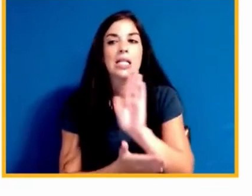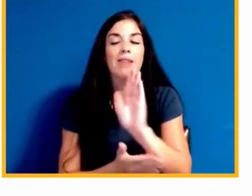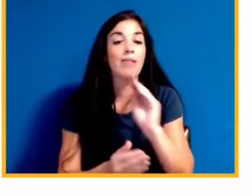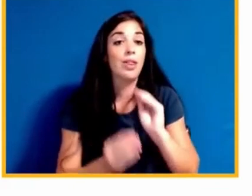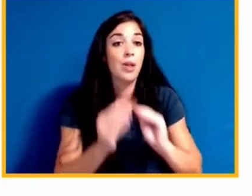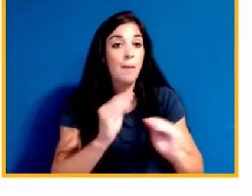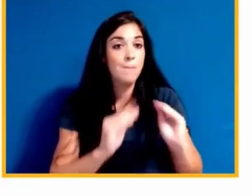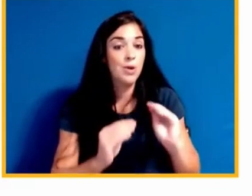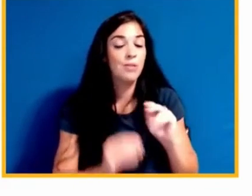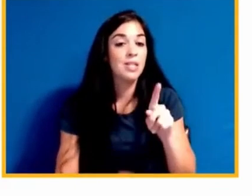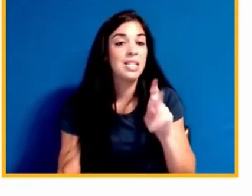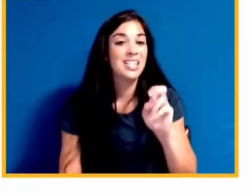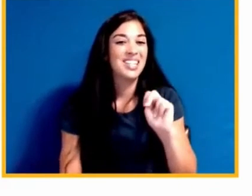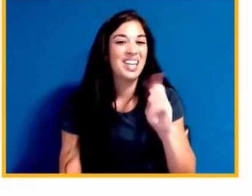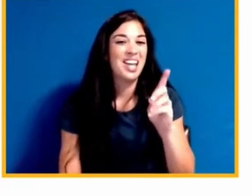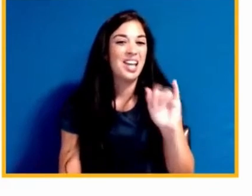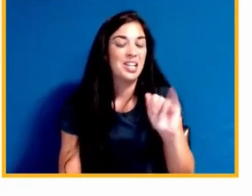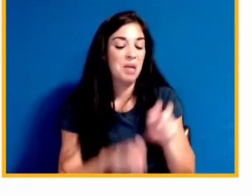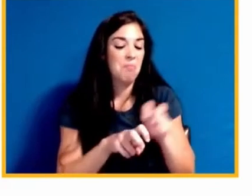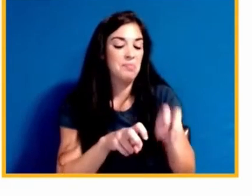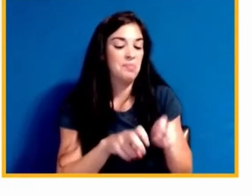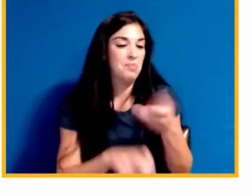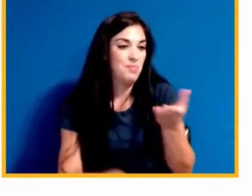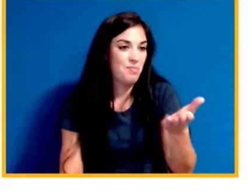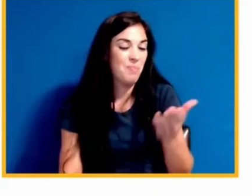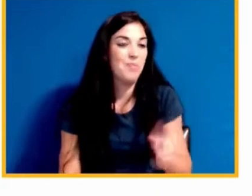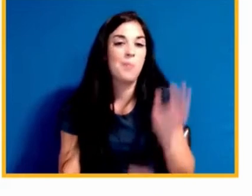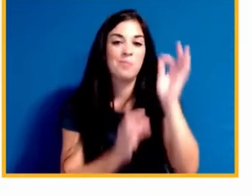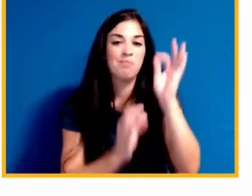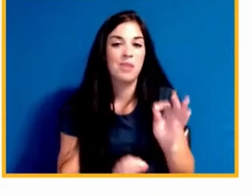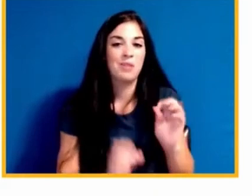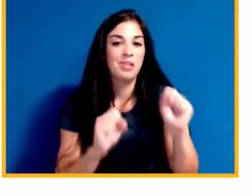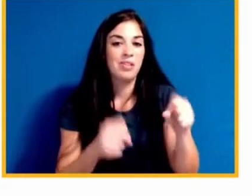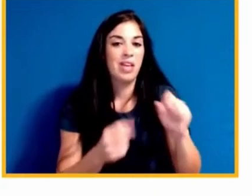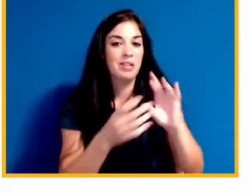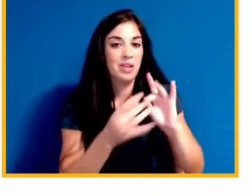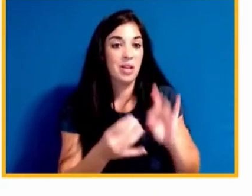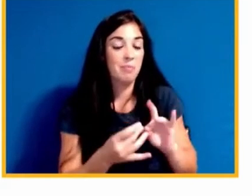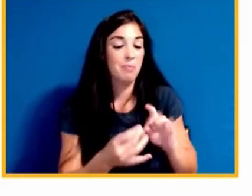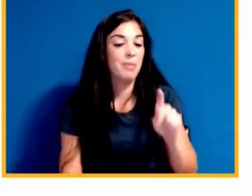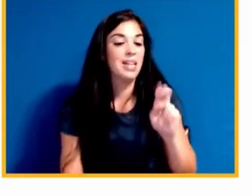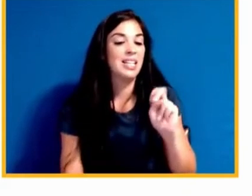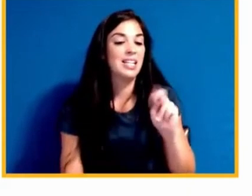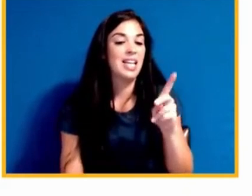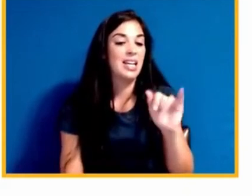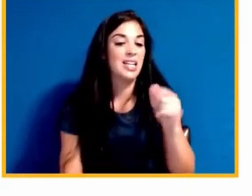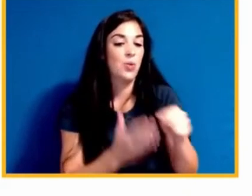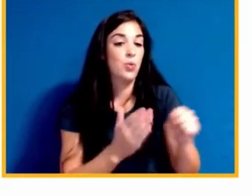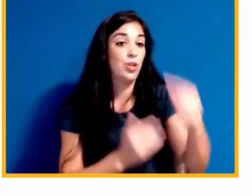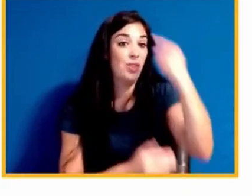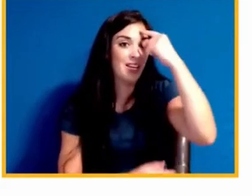and Kendi sitting right beside me over there is definitely someone to talk about that. So Kendi, what did we think of roman's performance?